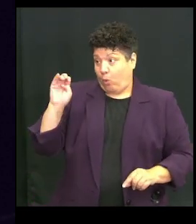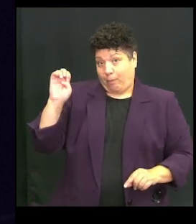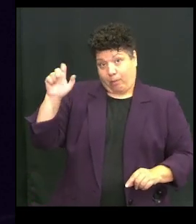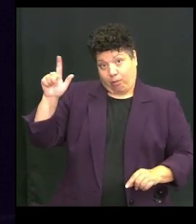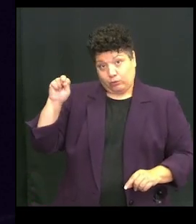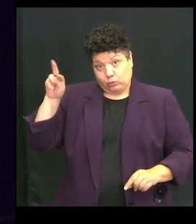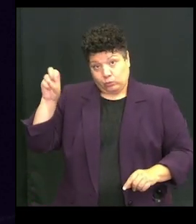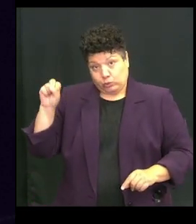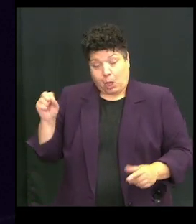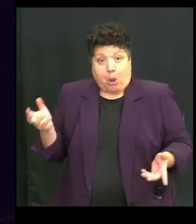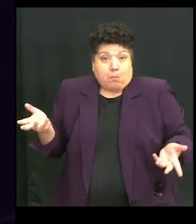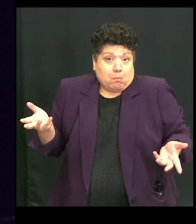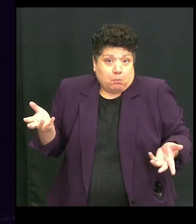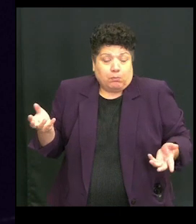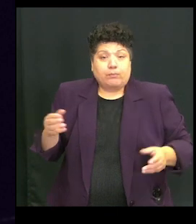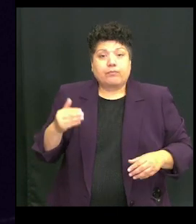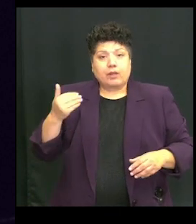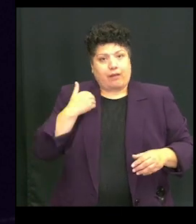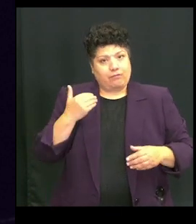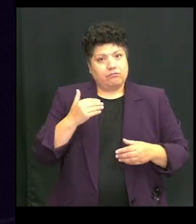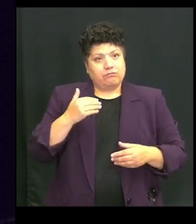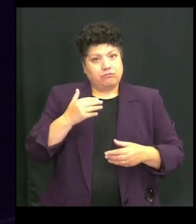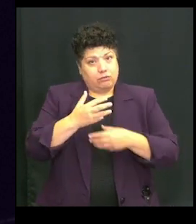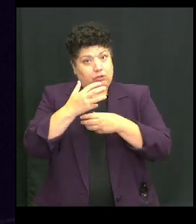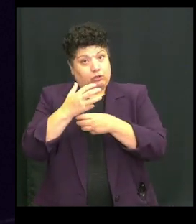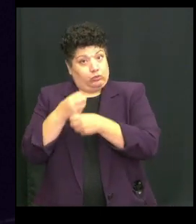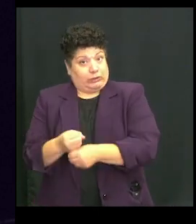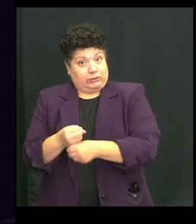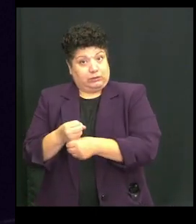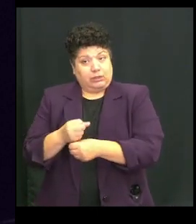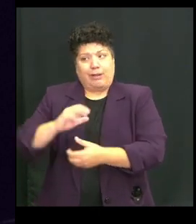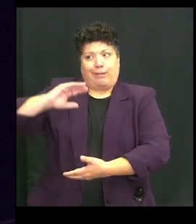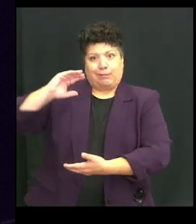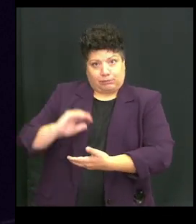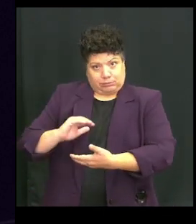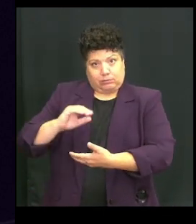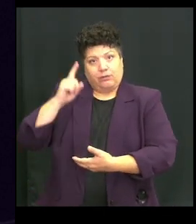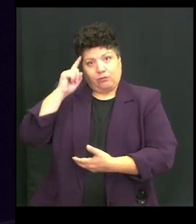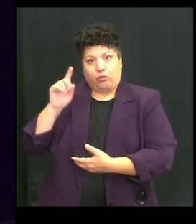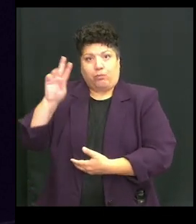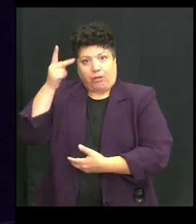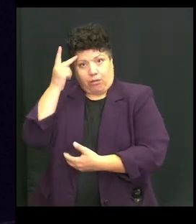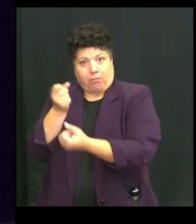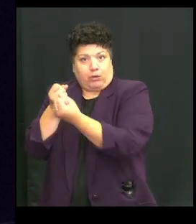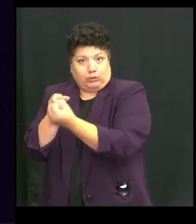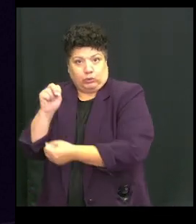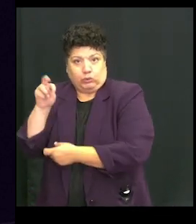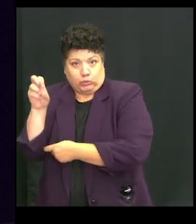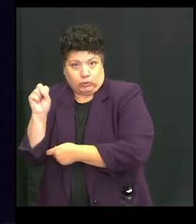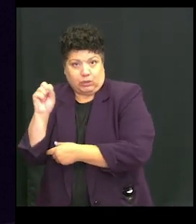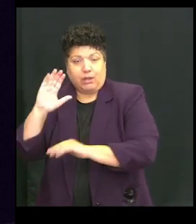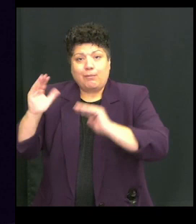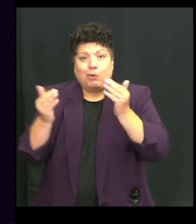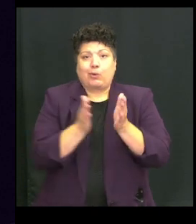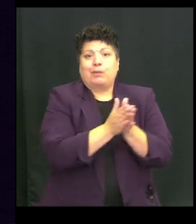and there's lower levels of trust in partisan news relative to mainstream news. There's evidence of both of these things in the survey data.